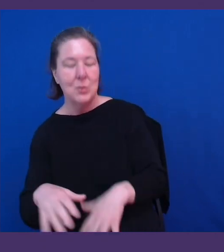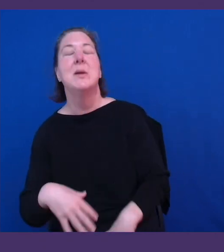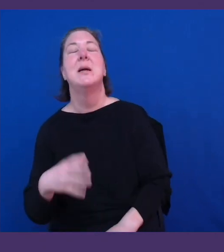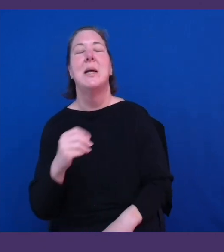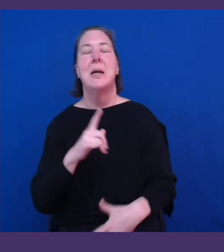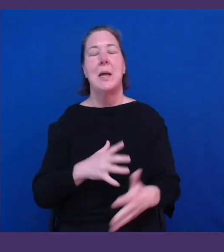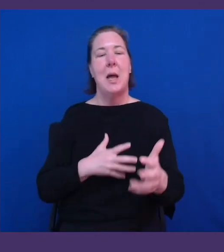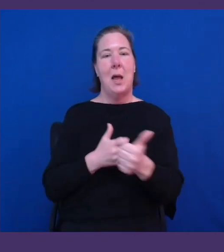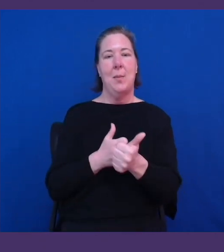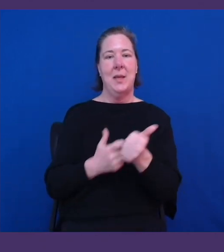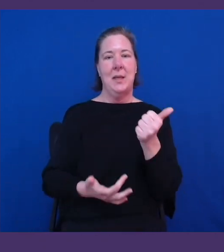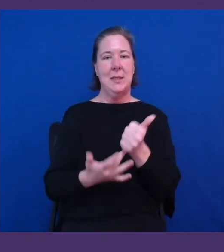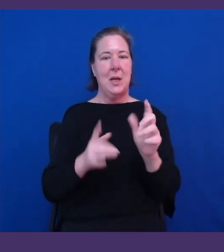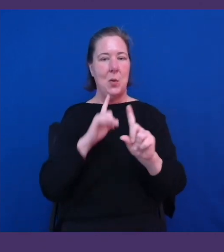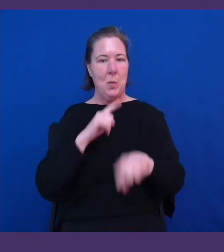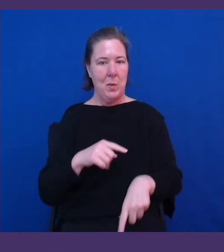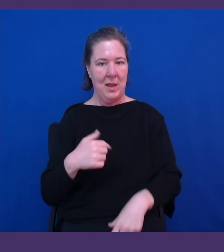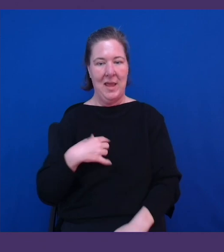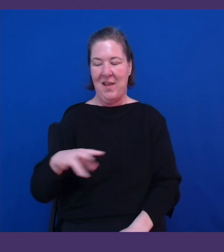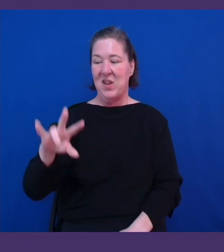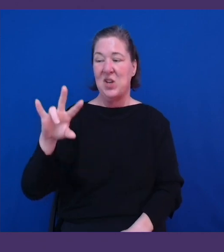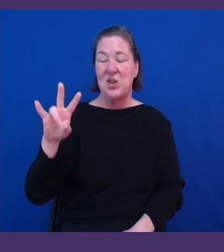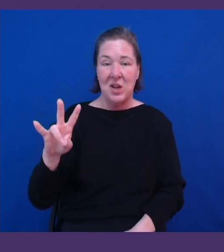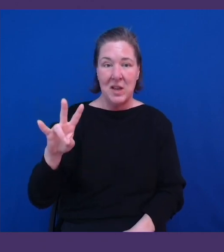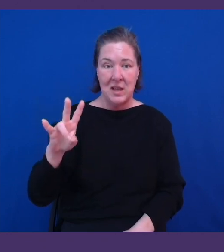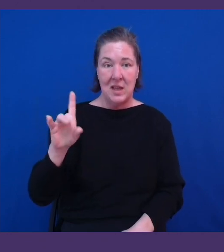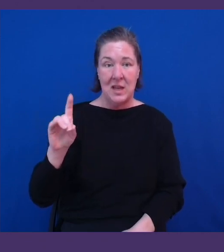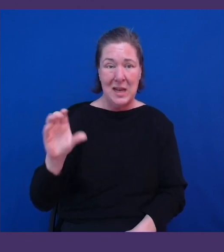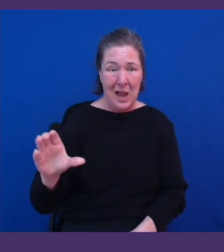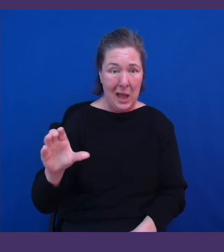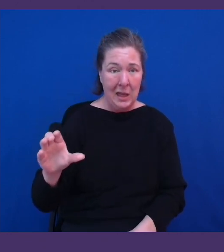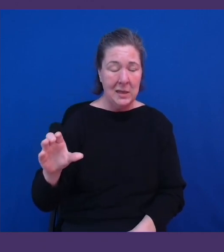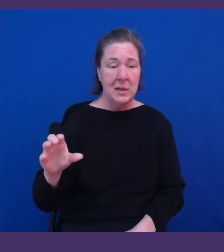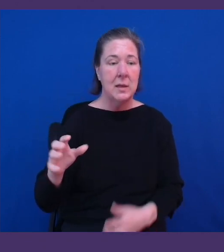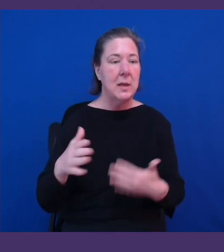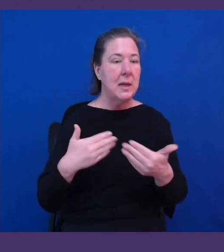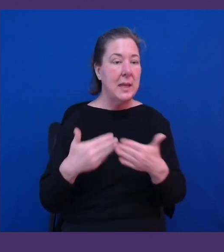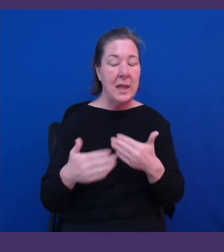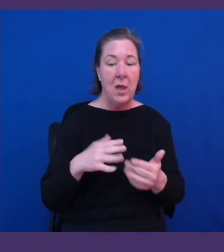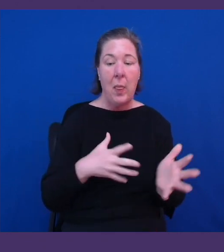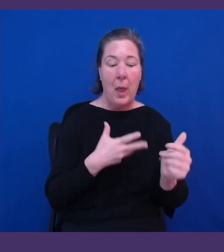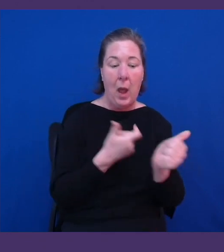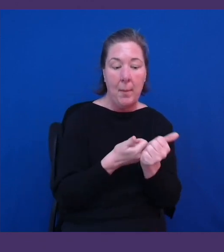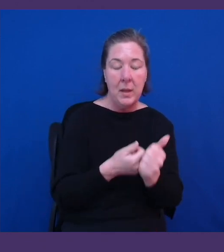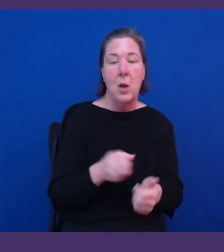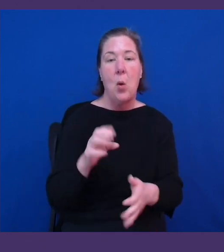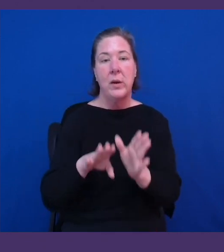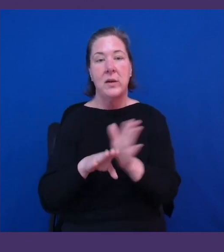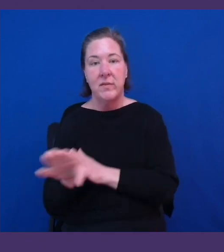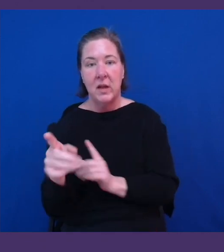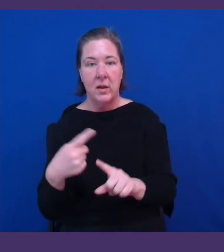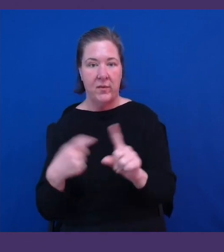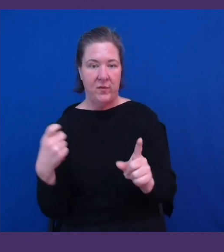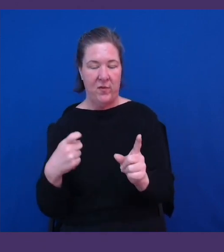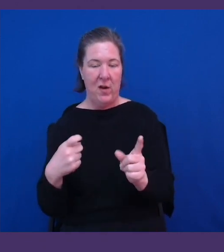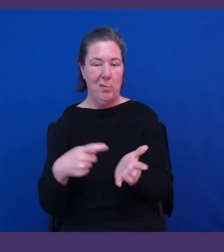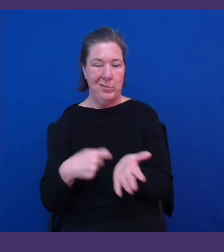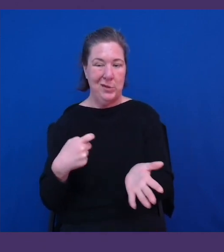So, there are seven documents that are either updated or developed from scratch to support everyone that would